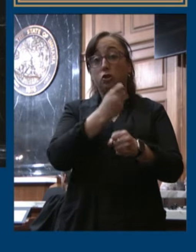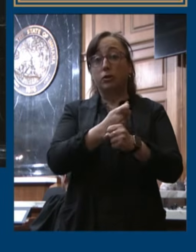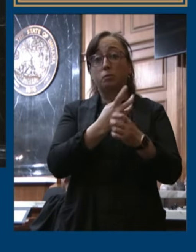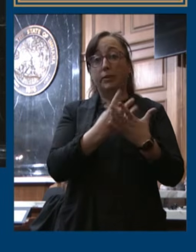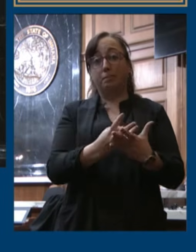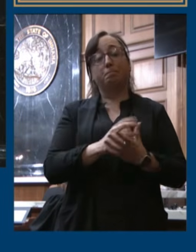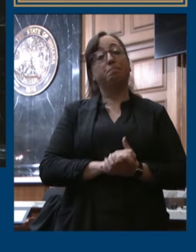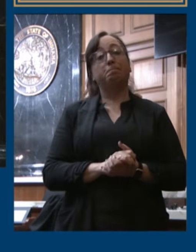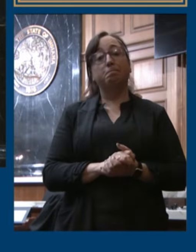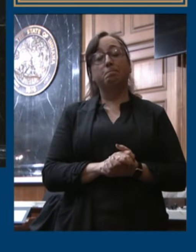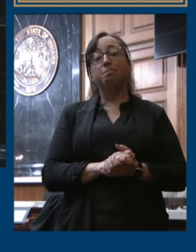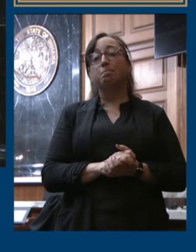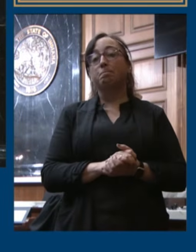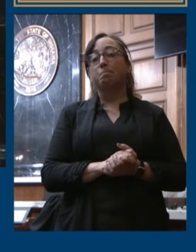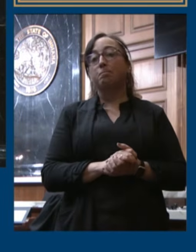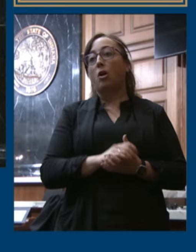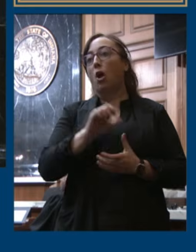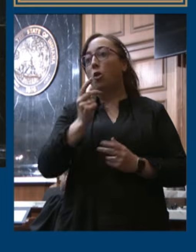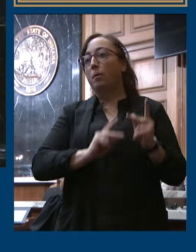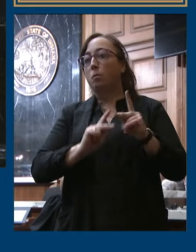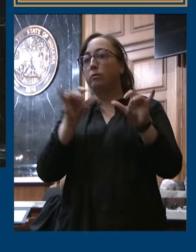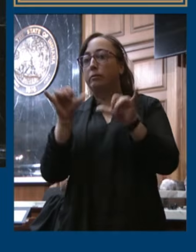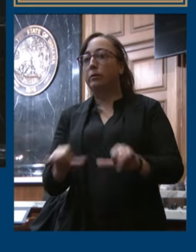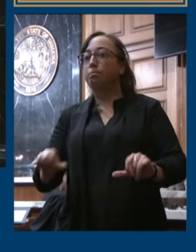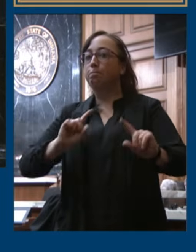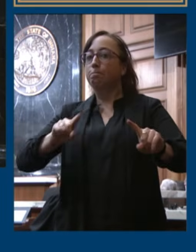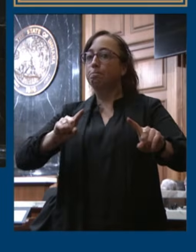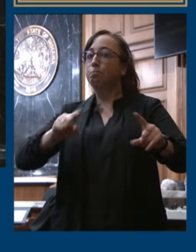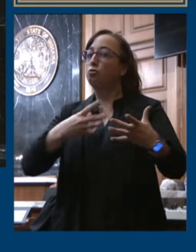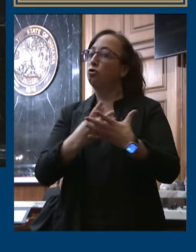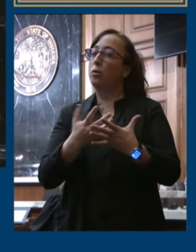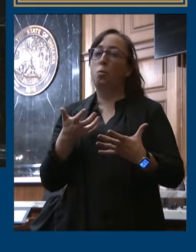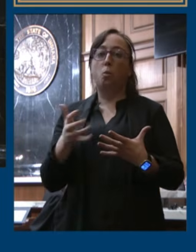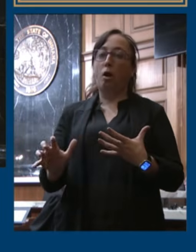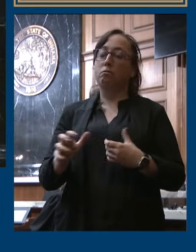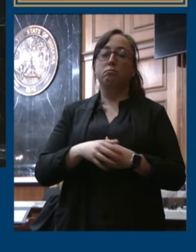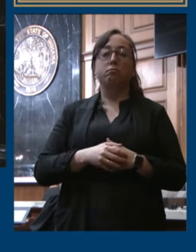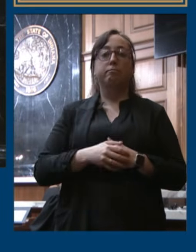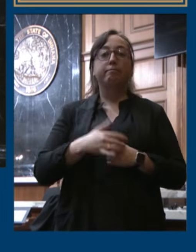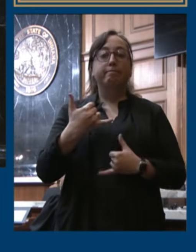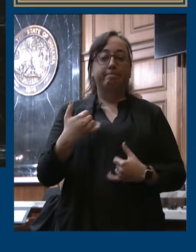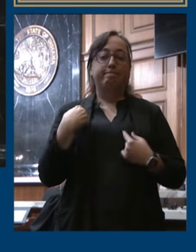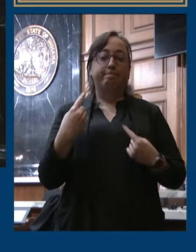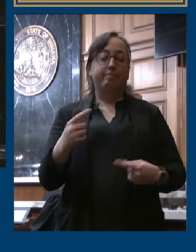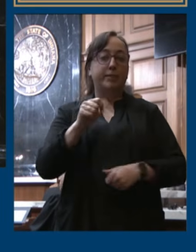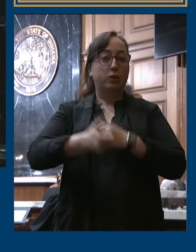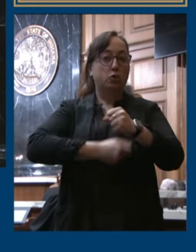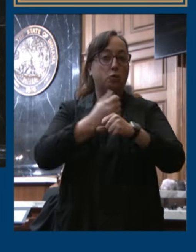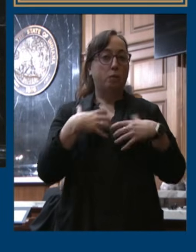HE DOESN'T WANT TO SEE OTHERS TAKE THAT SAME PATH. NOW, TEN YEARS INTO RECOVERY, HE'S LEADING DEARBORN